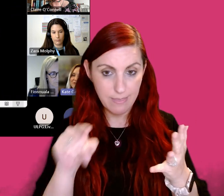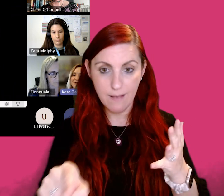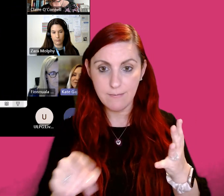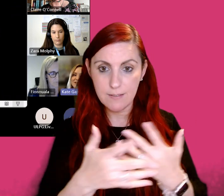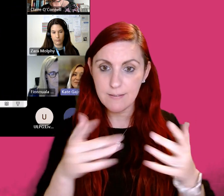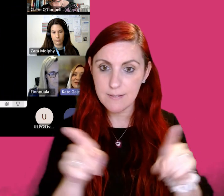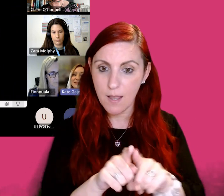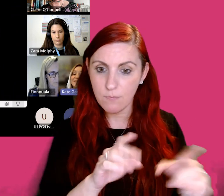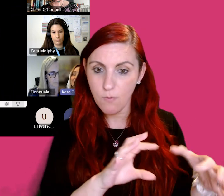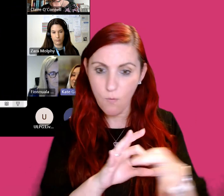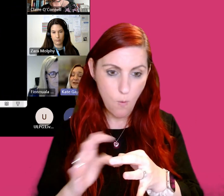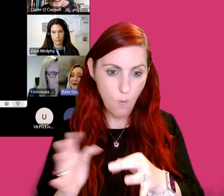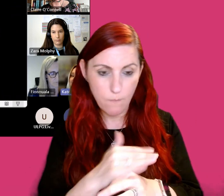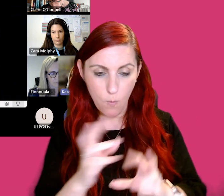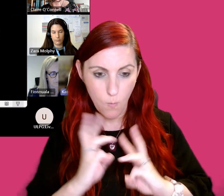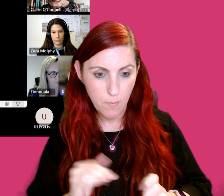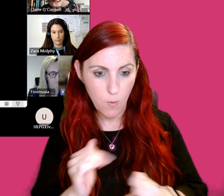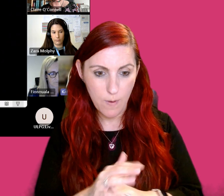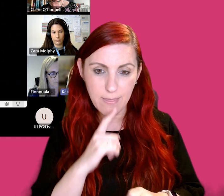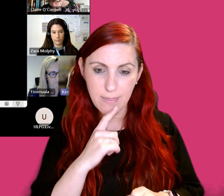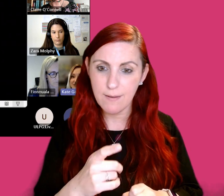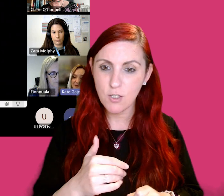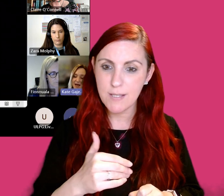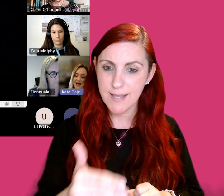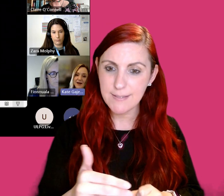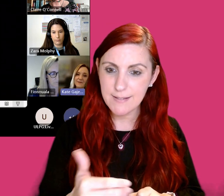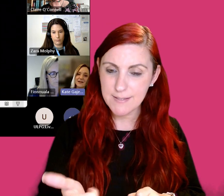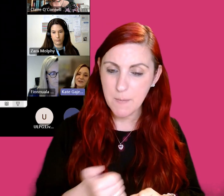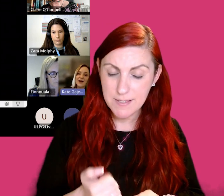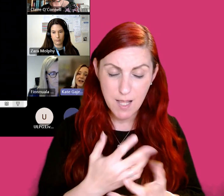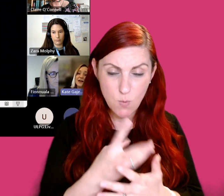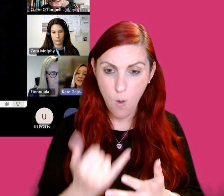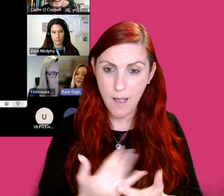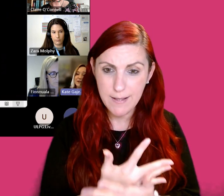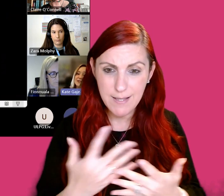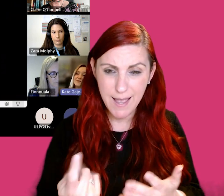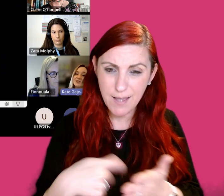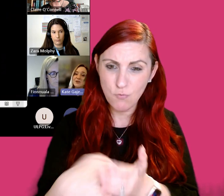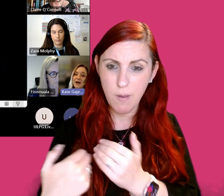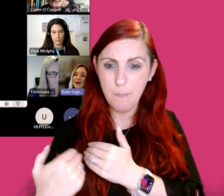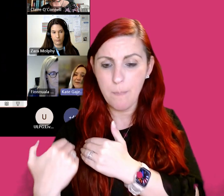of women with diabetes and that's why it makes it so burdensome um as well so when it comes to